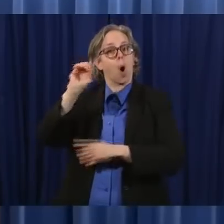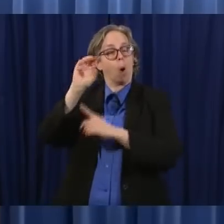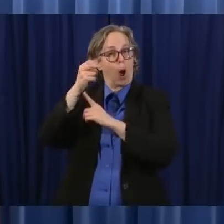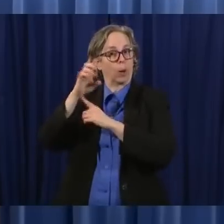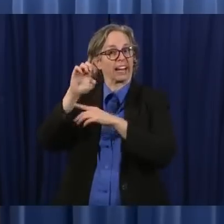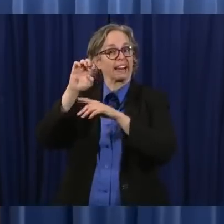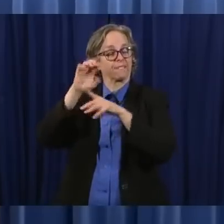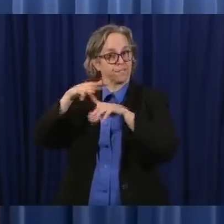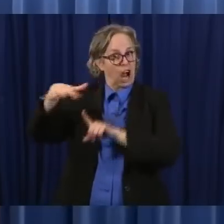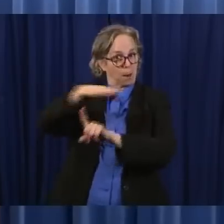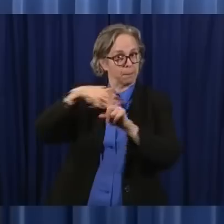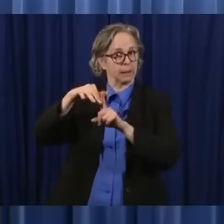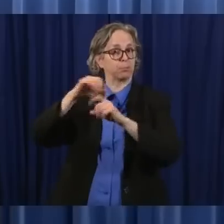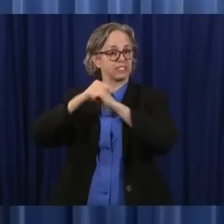DO, BUT THEY CANNOT.